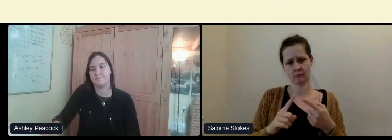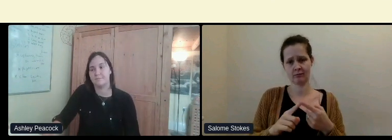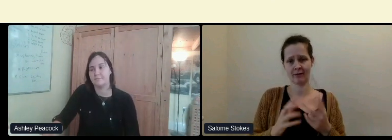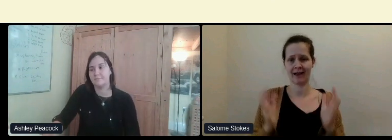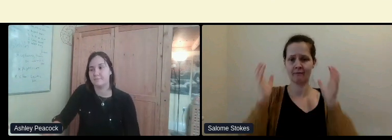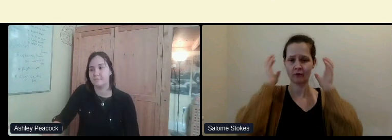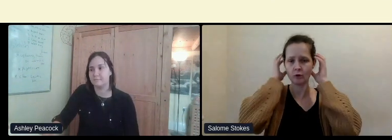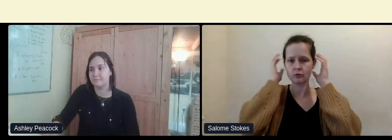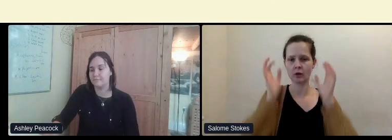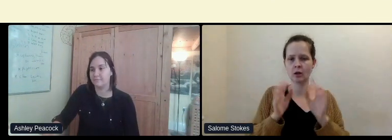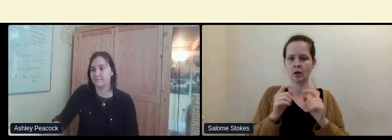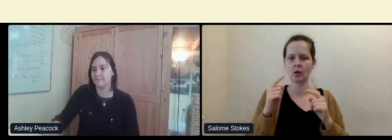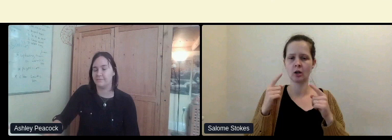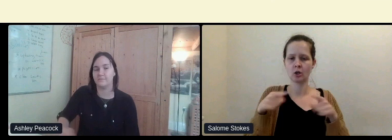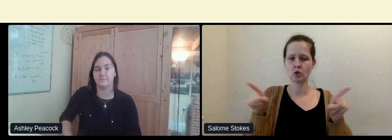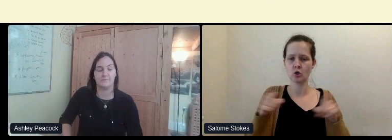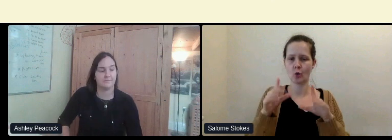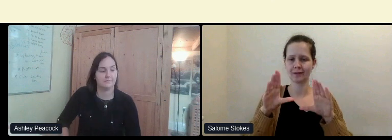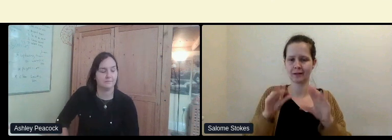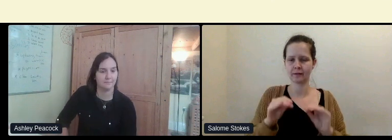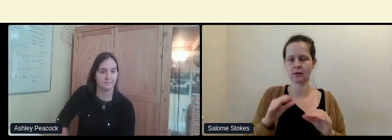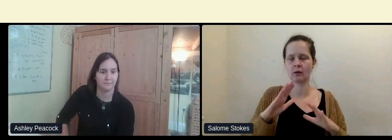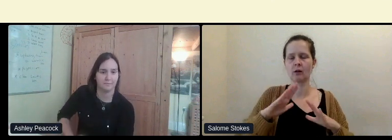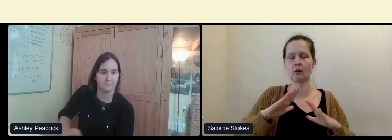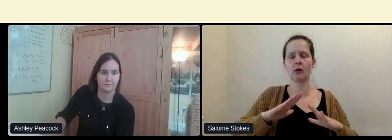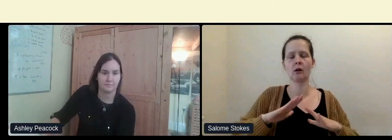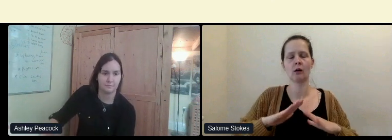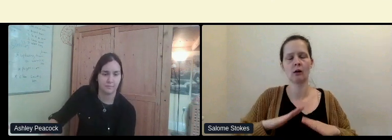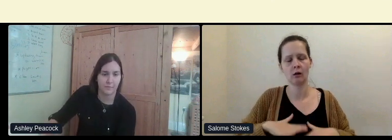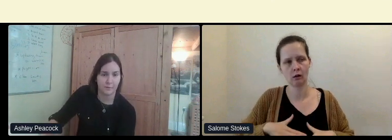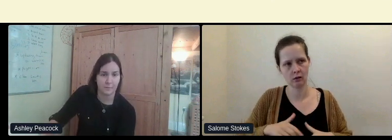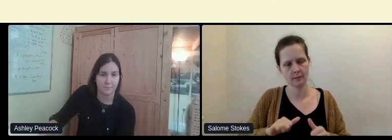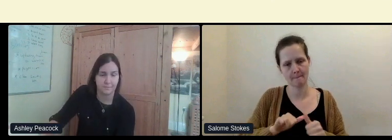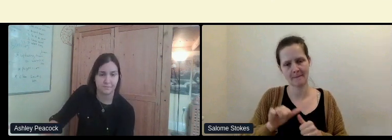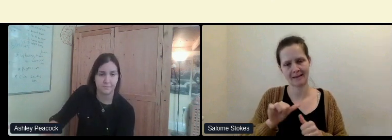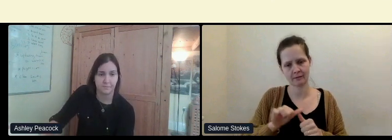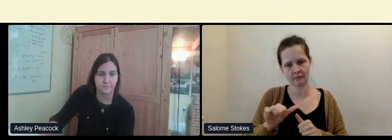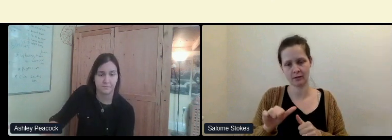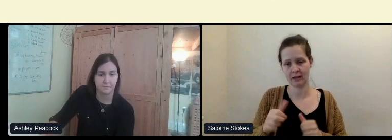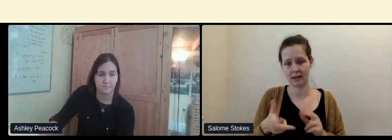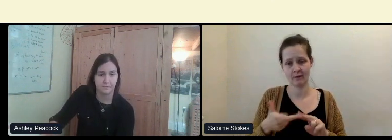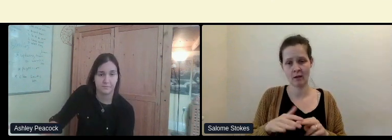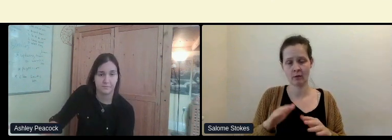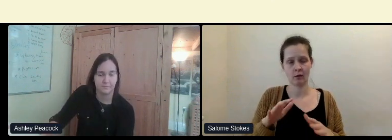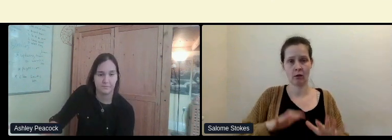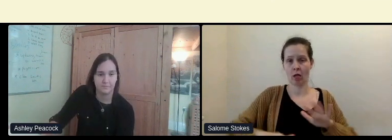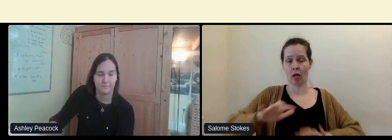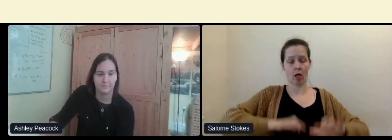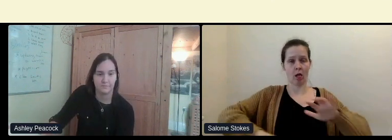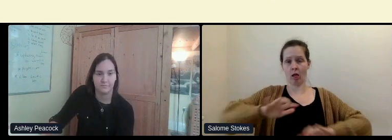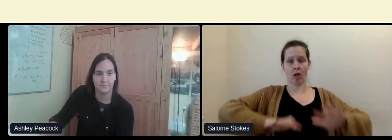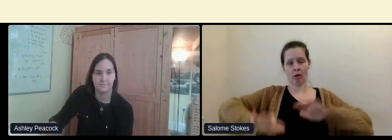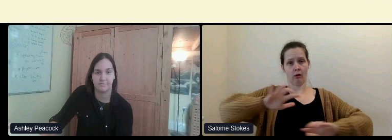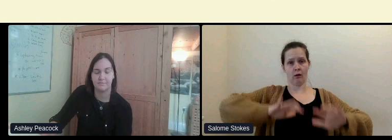Honestly, they make so much difference. If I'm really overwhelmed or struggling with sensory